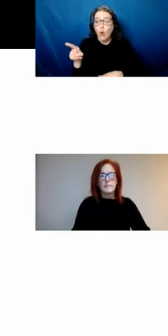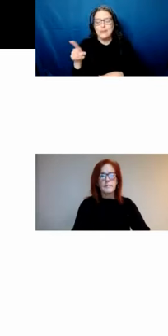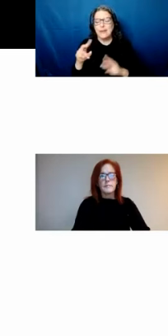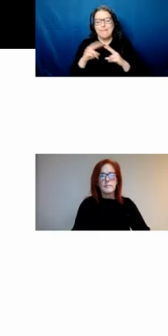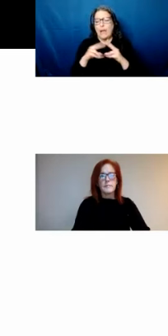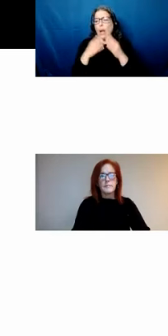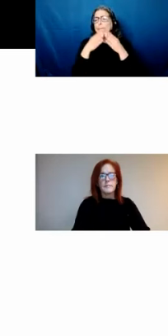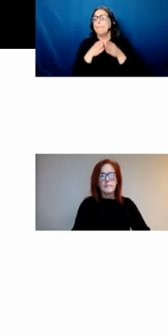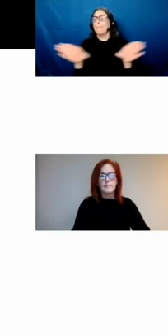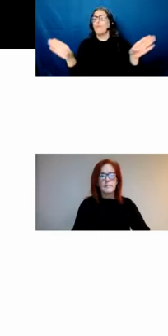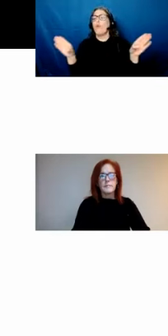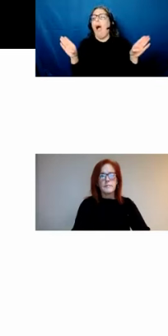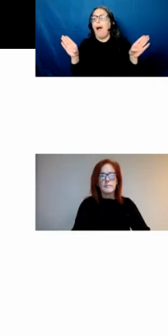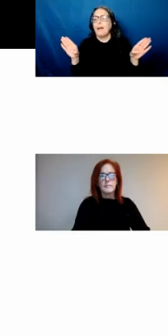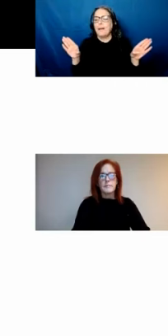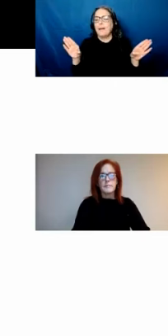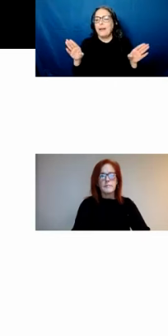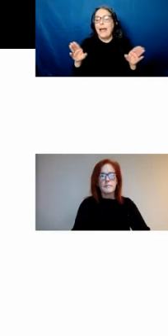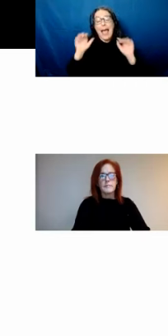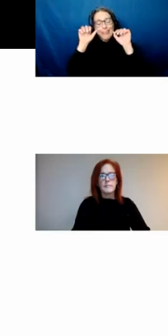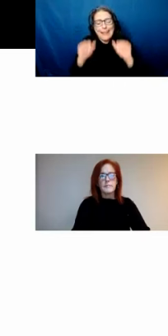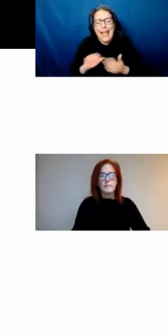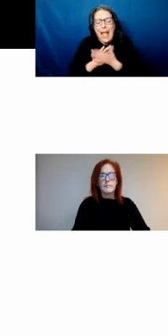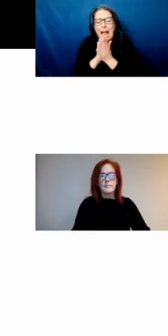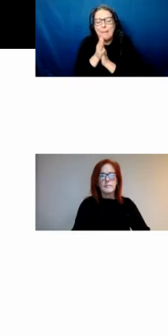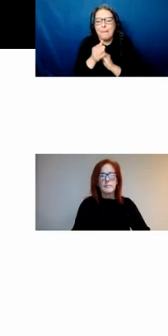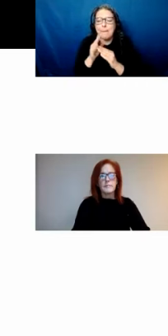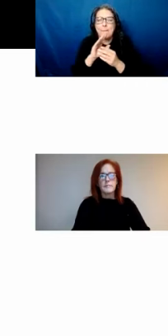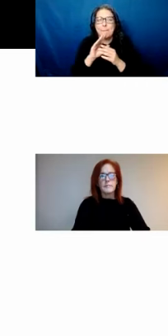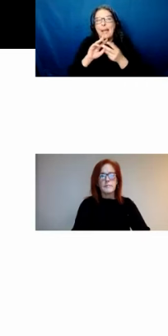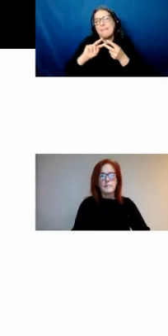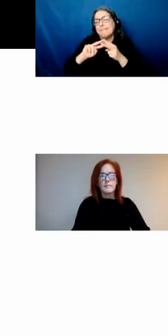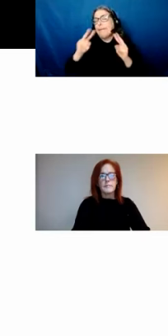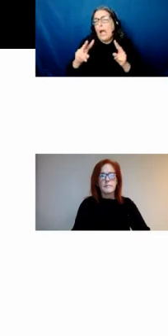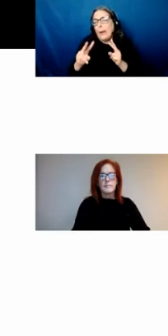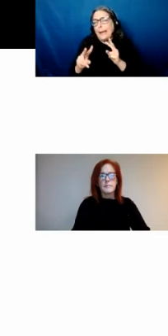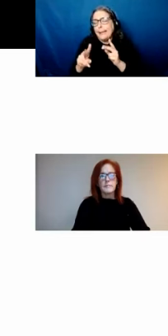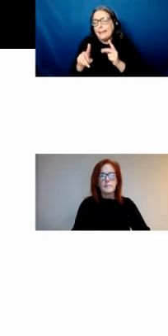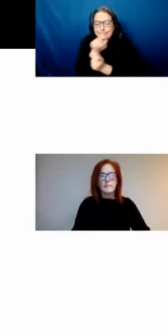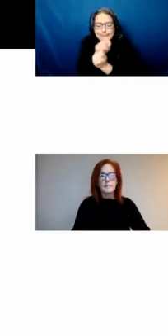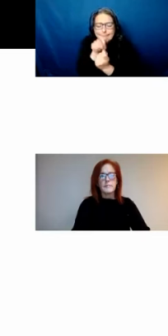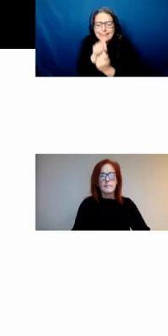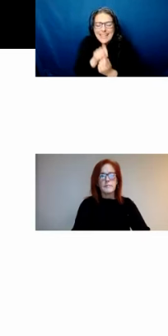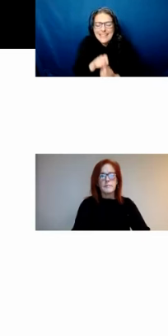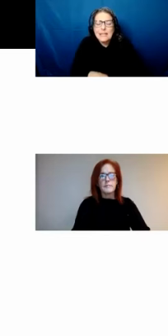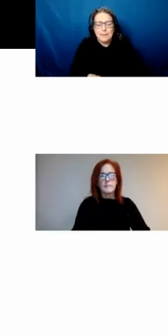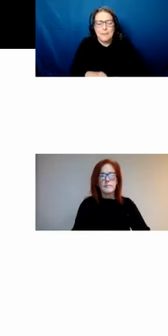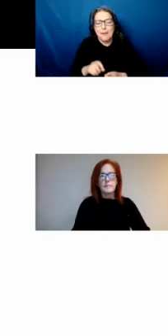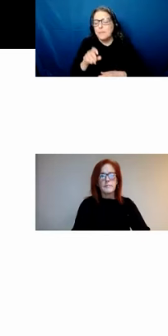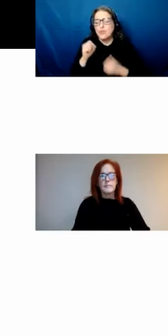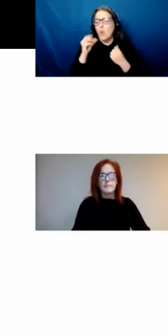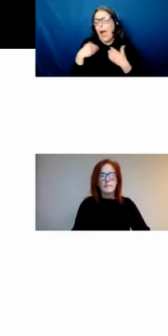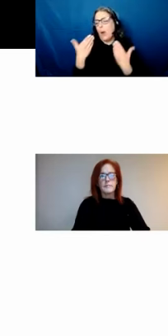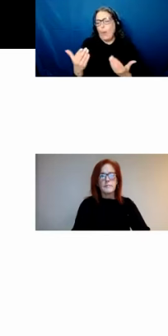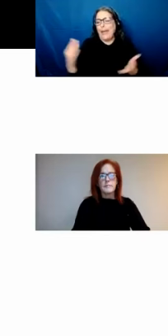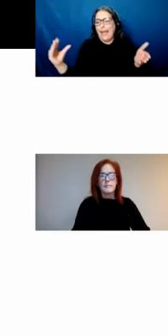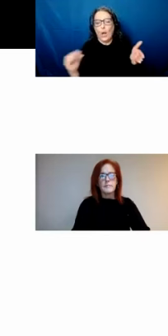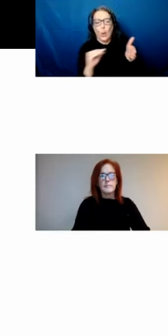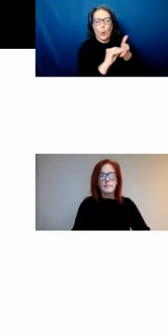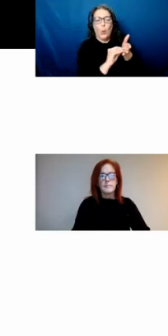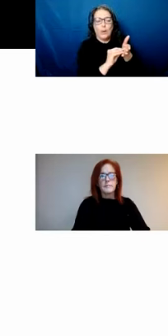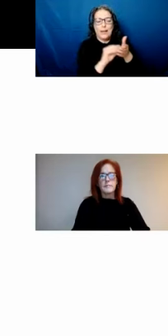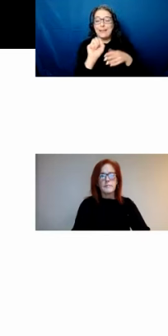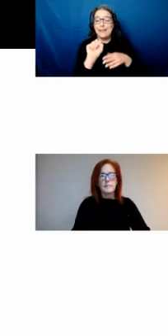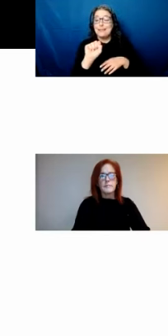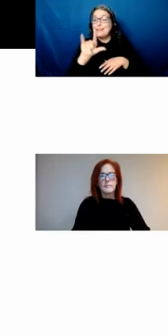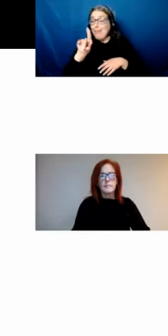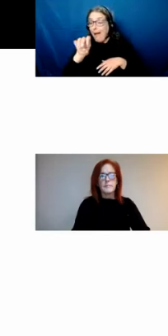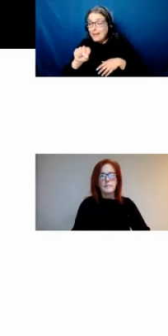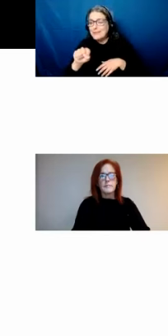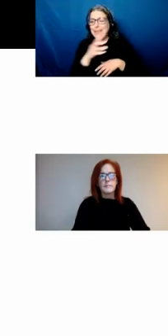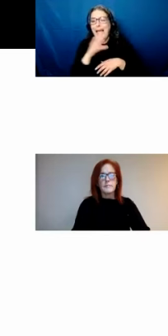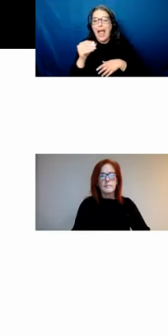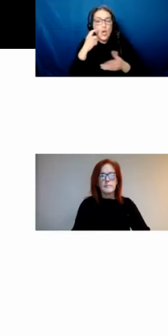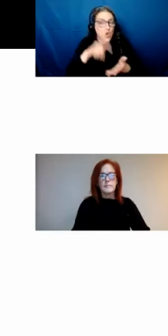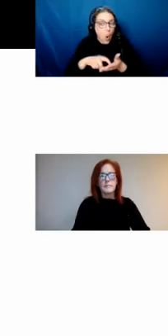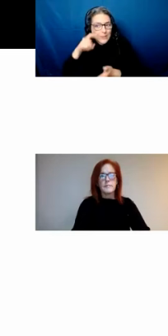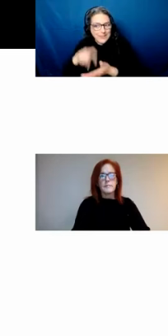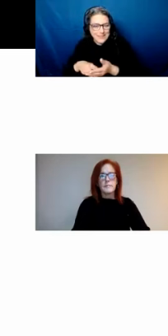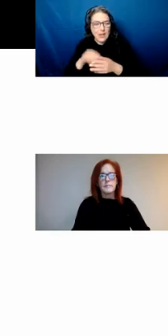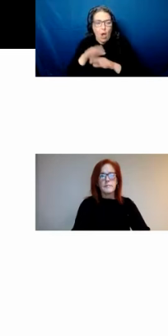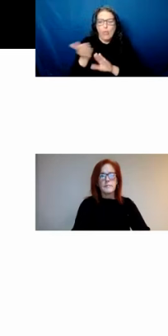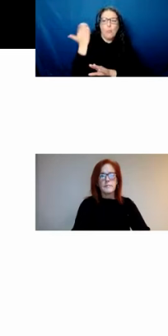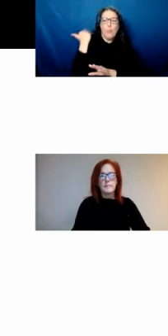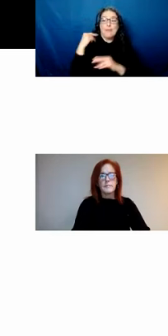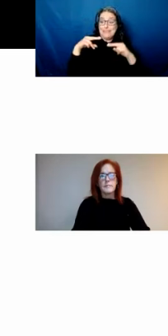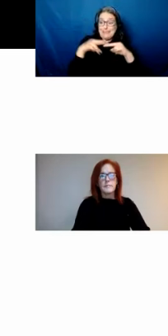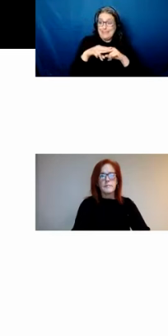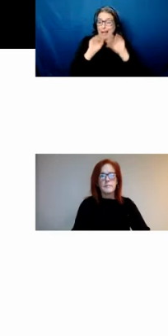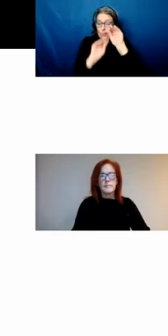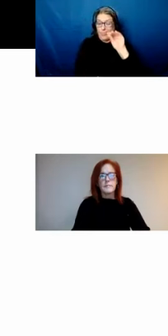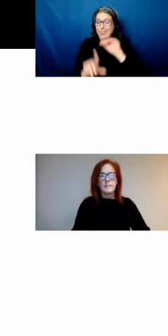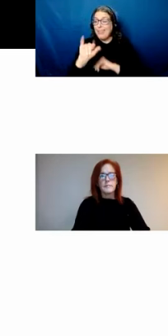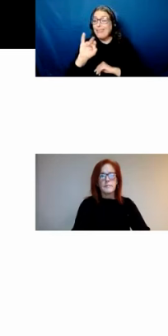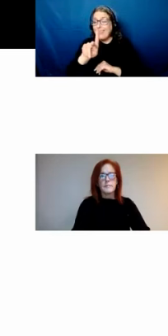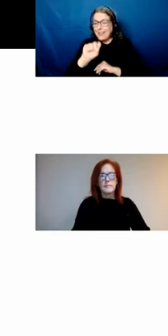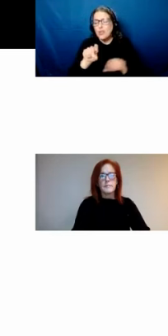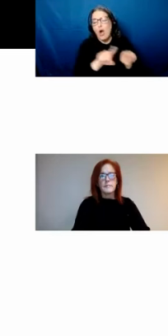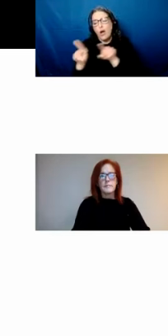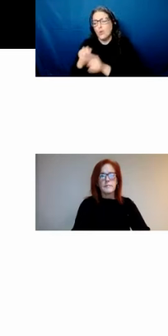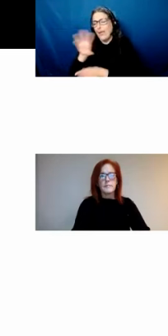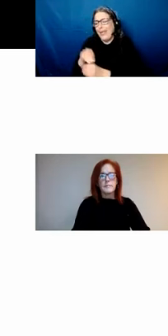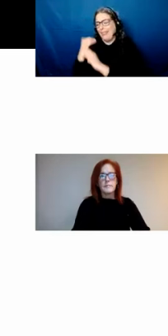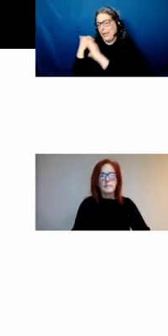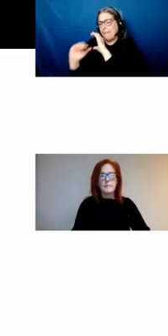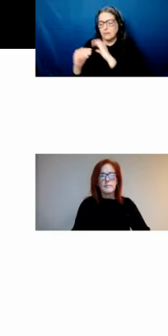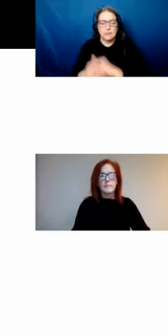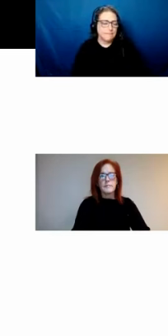I have three links here that I believe are on our 2022 Action Plan website, and if not, they're all on our website at planningHCD.City of Omaha.org.